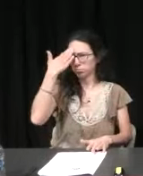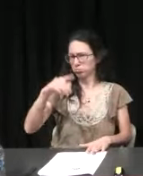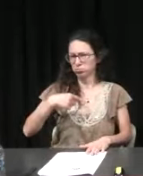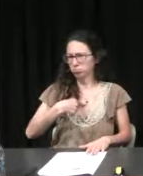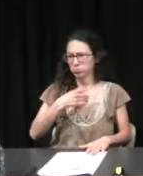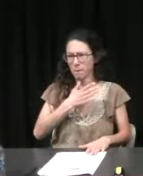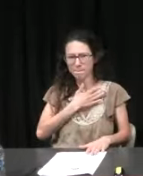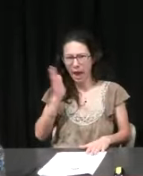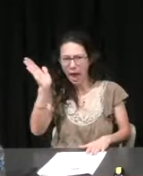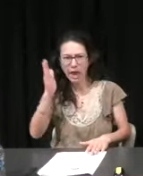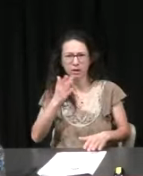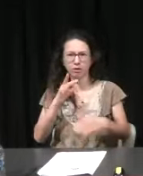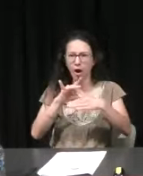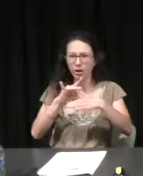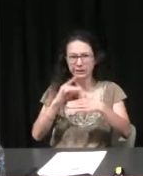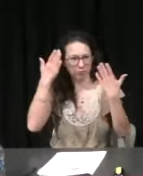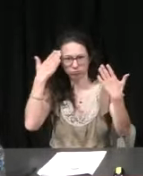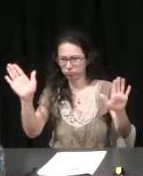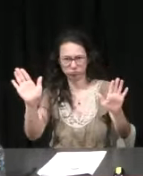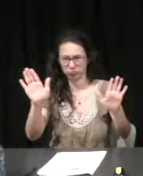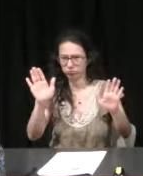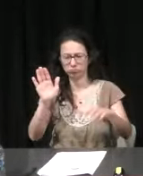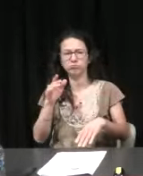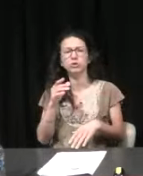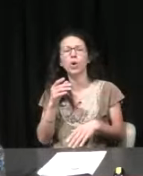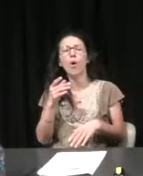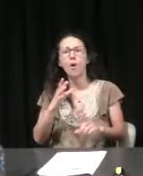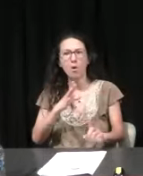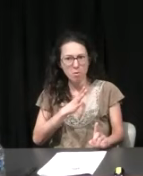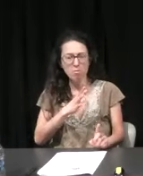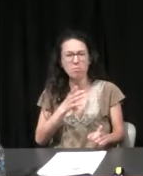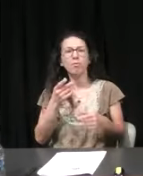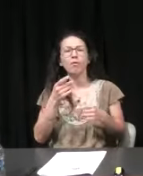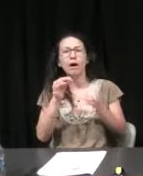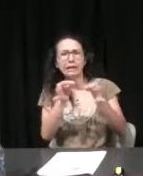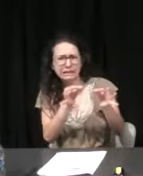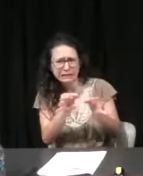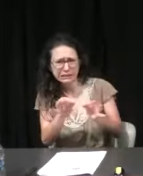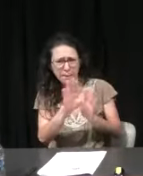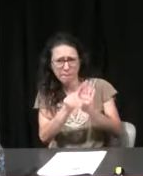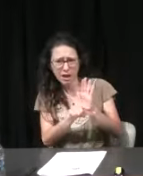a different interpreter and those interpreters may not know my content may not know my signing style